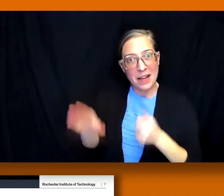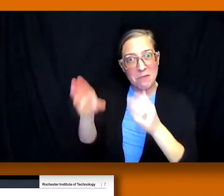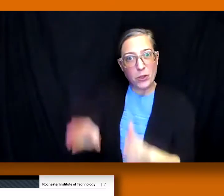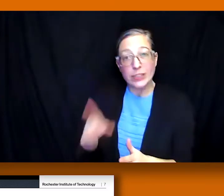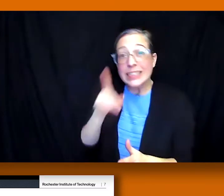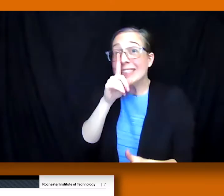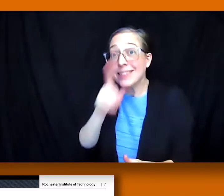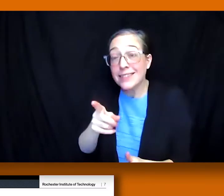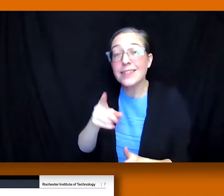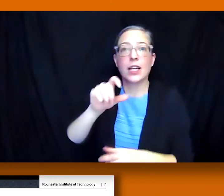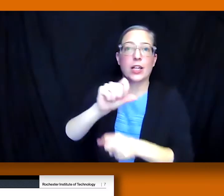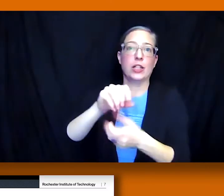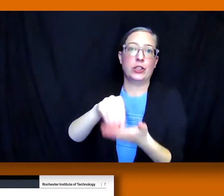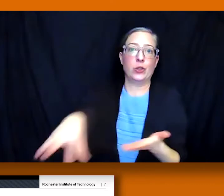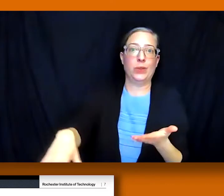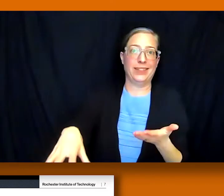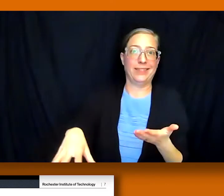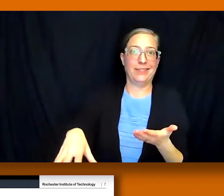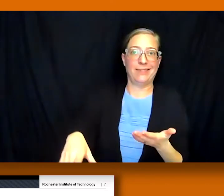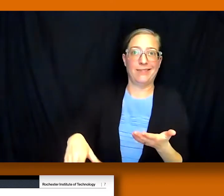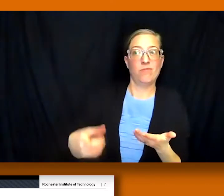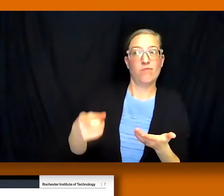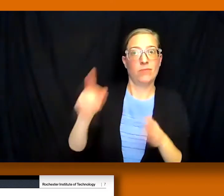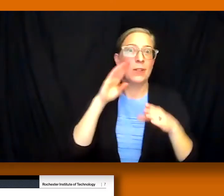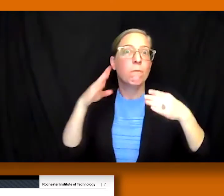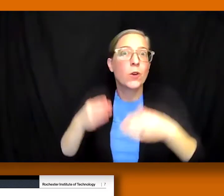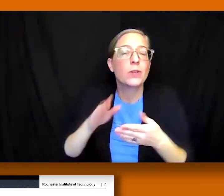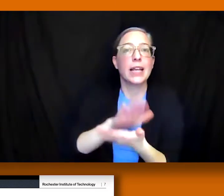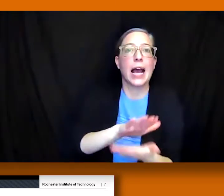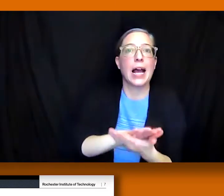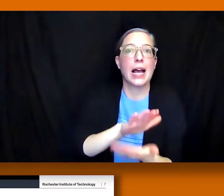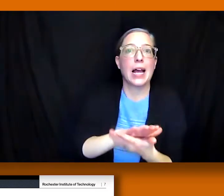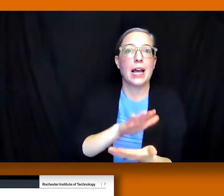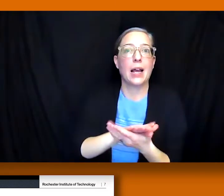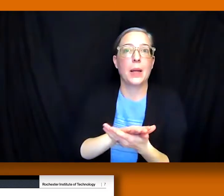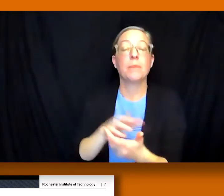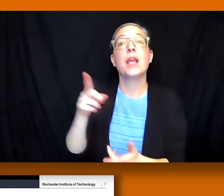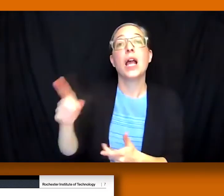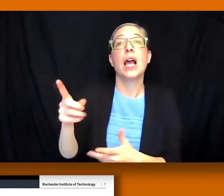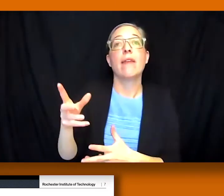and they receive a stipend representing their level of effort.